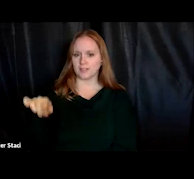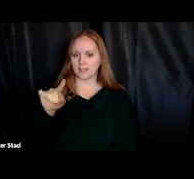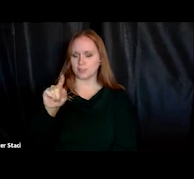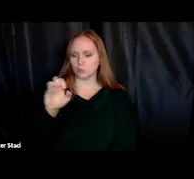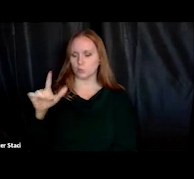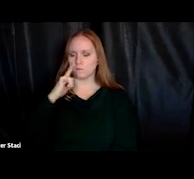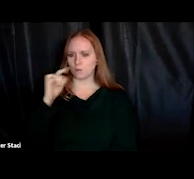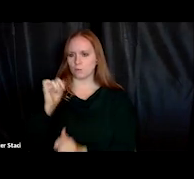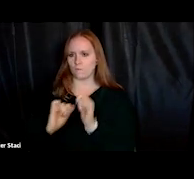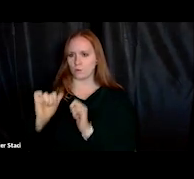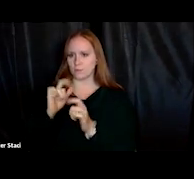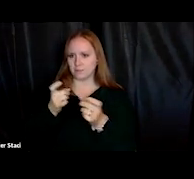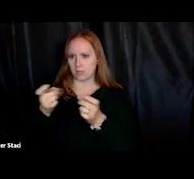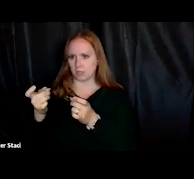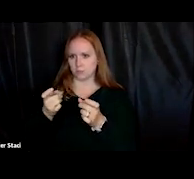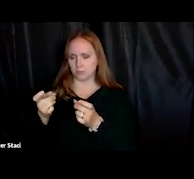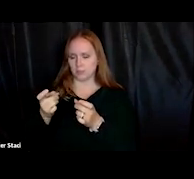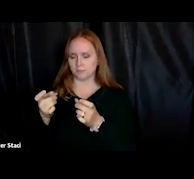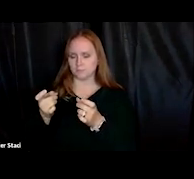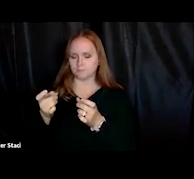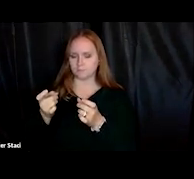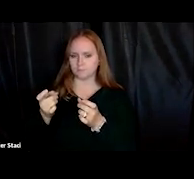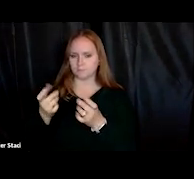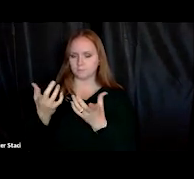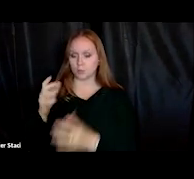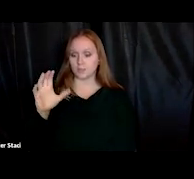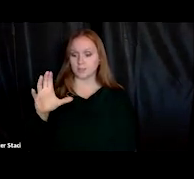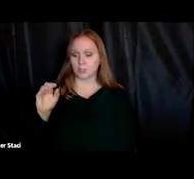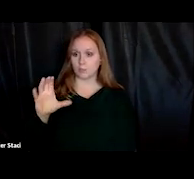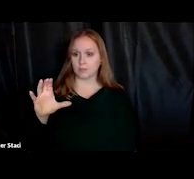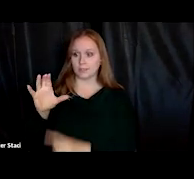So CoCs have a responsibility to monitor